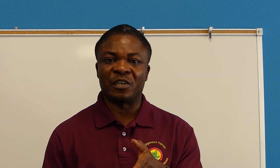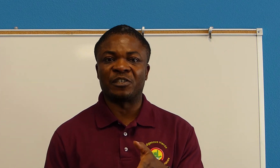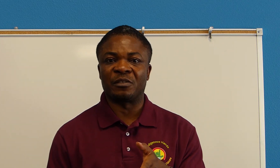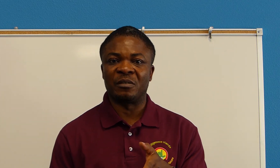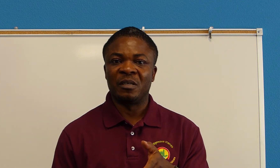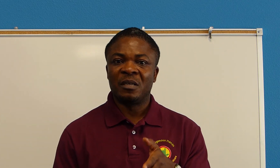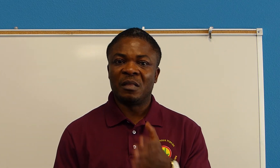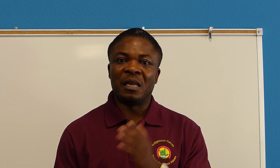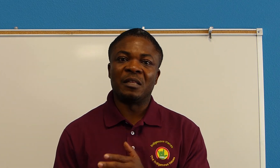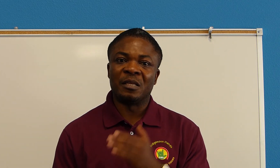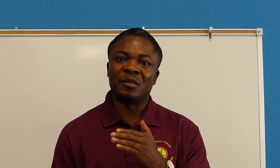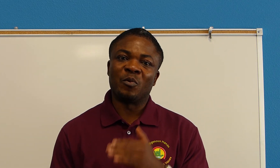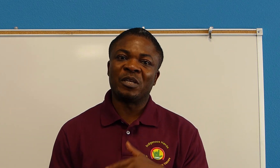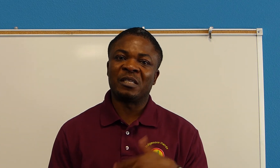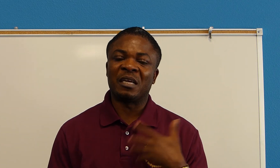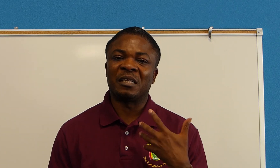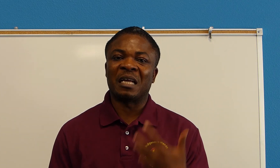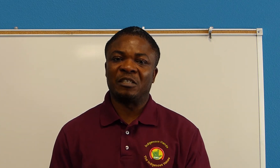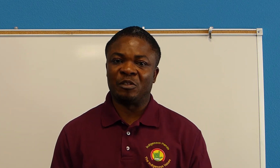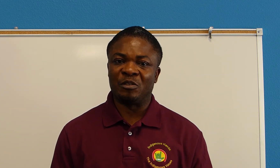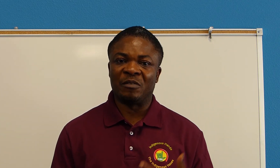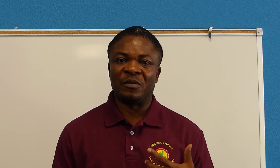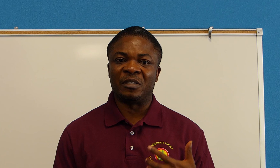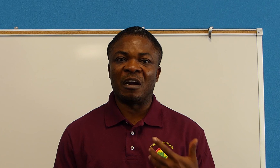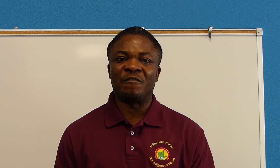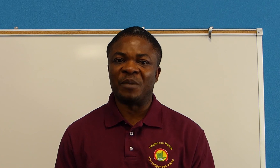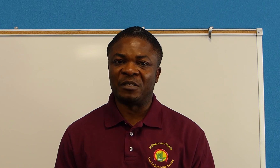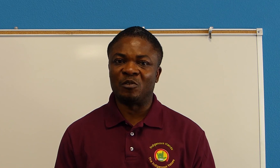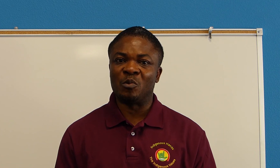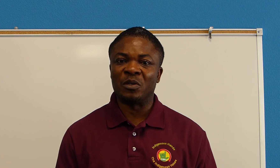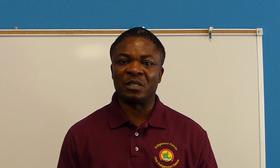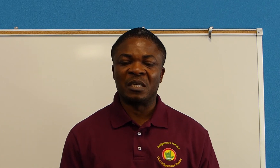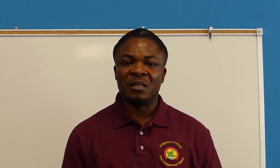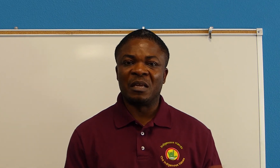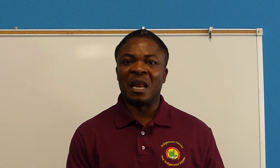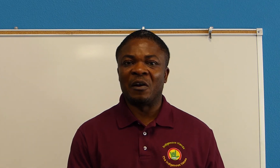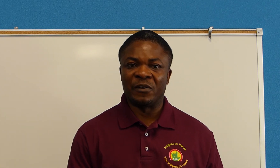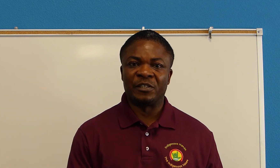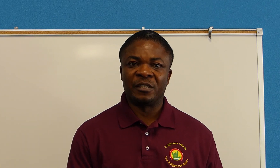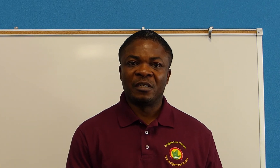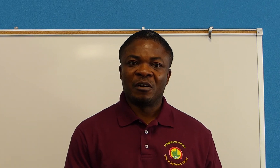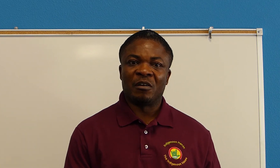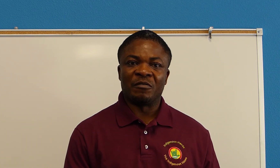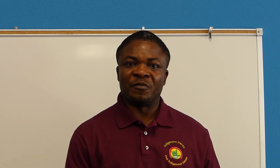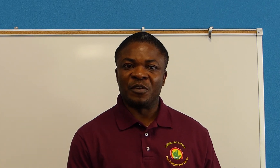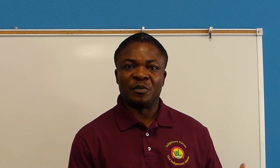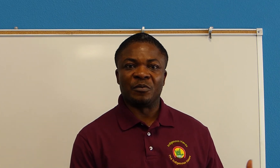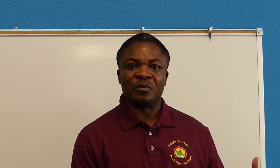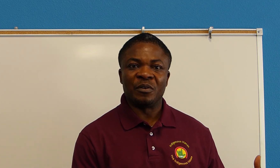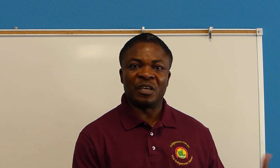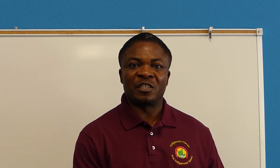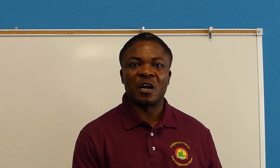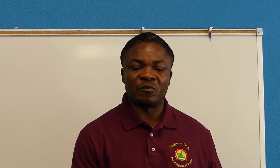discussion. What is the attitude of the government towards the language of you know, it's country?